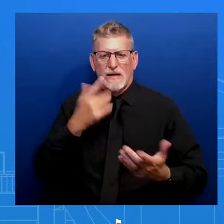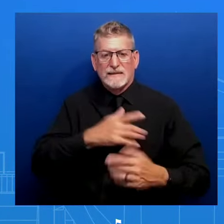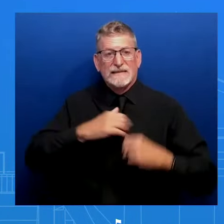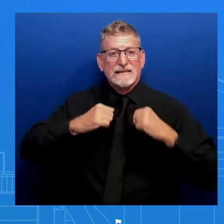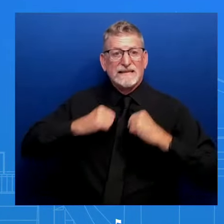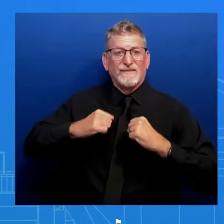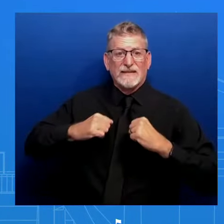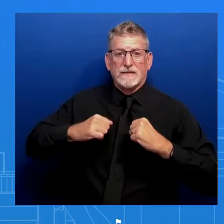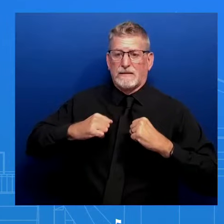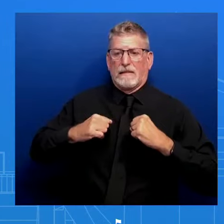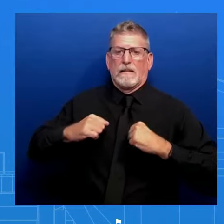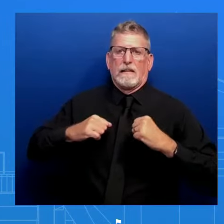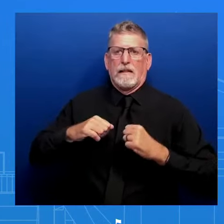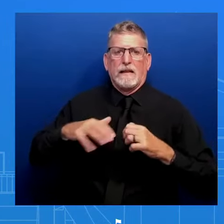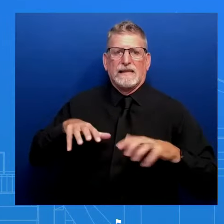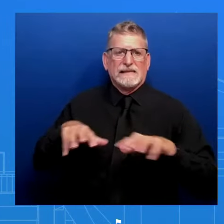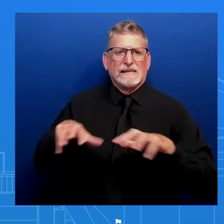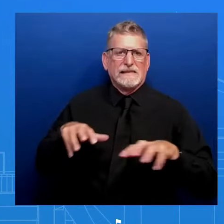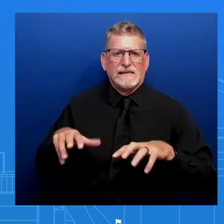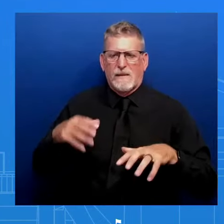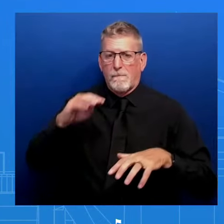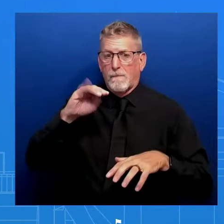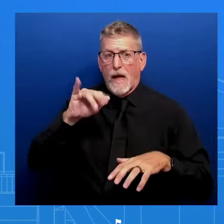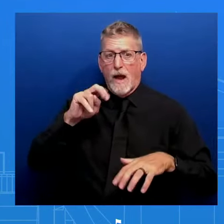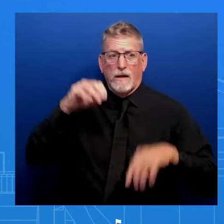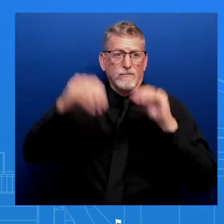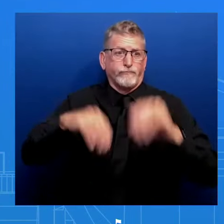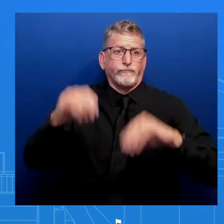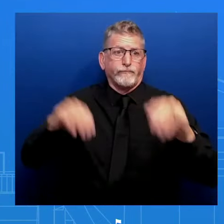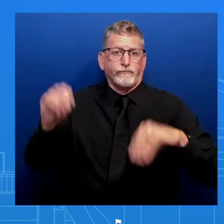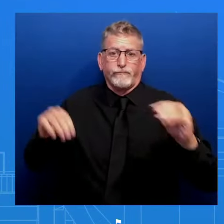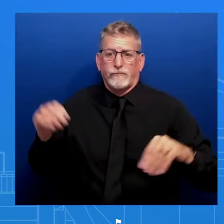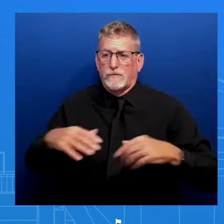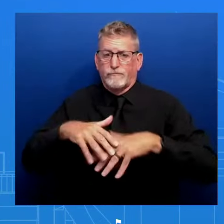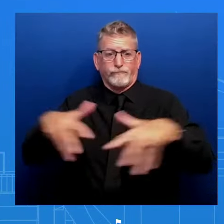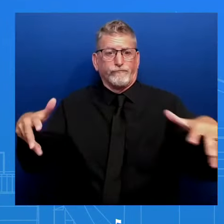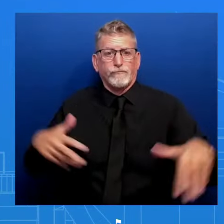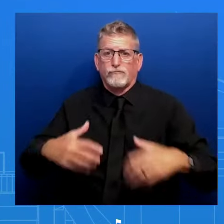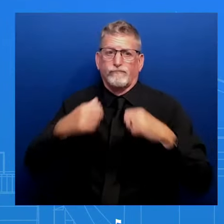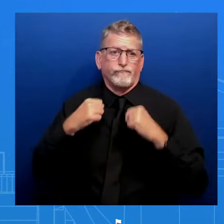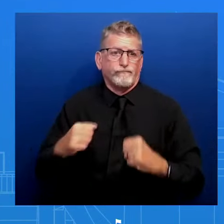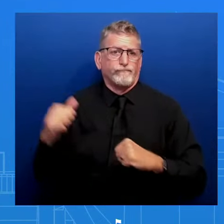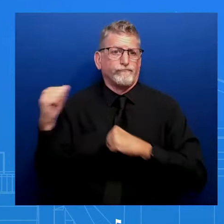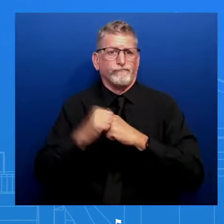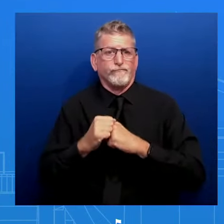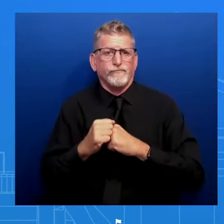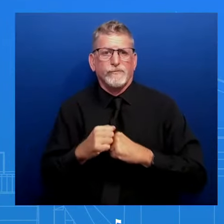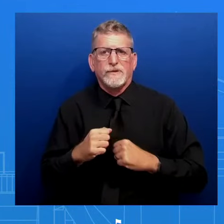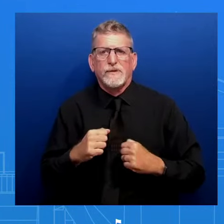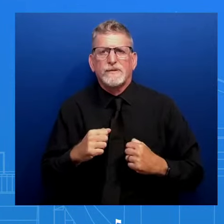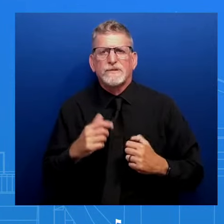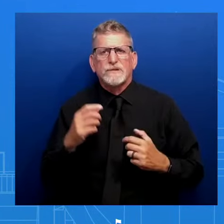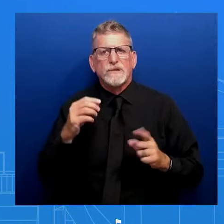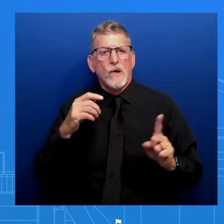I mean, isn't there kind of a disconnect that if you want them to win, should they not have what they say they need?